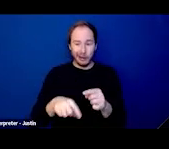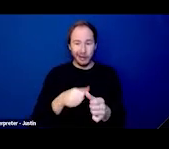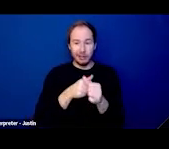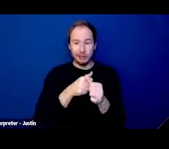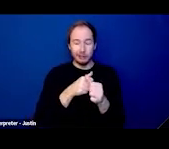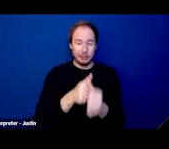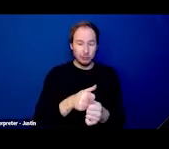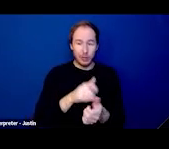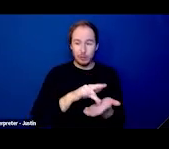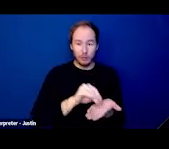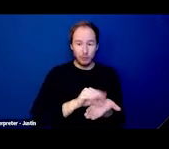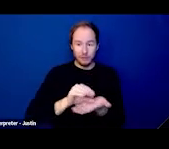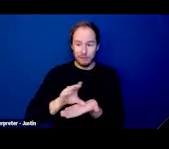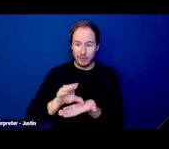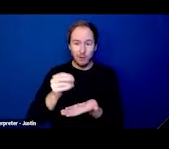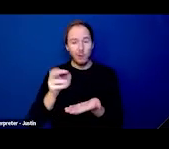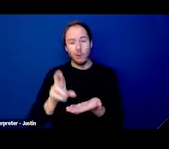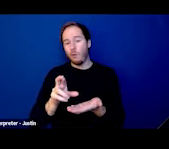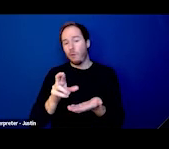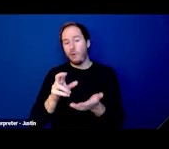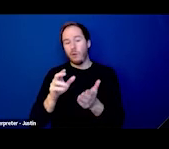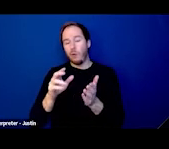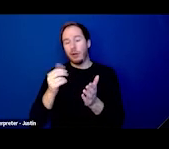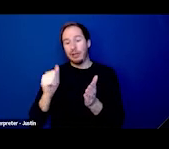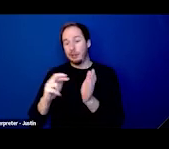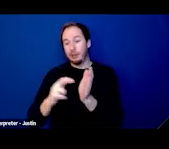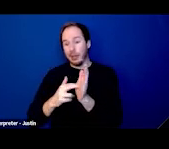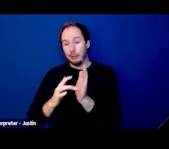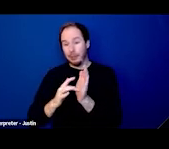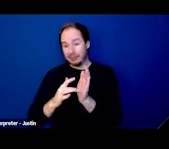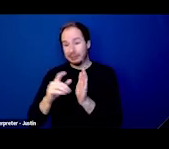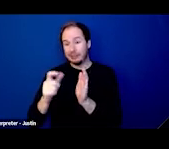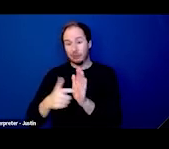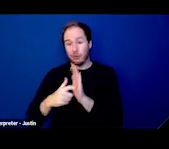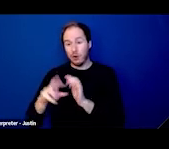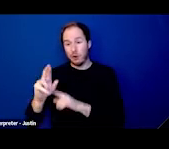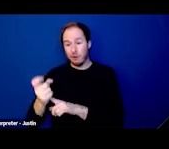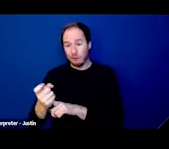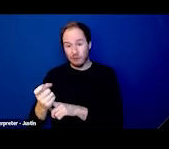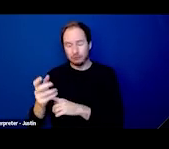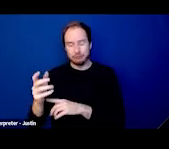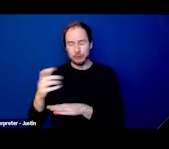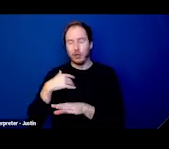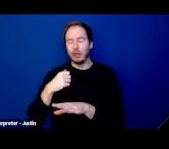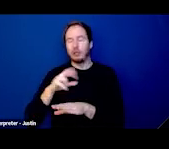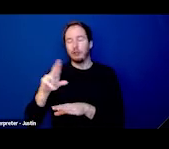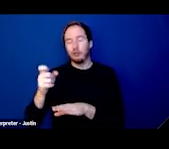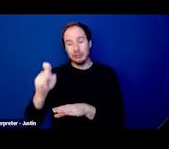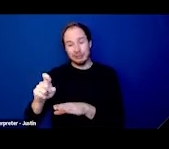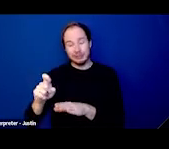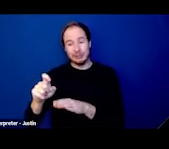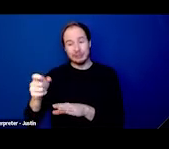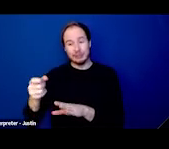It also means for medications that require refrigeration, for example, there's likely lack of access to refrigeration for that.